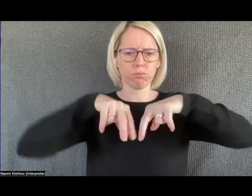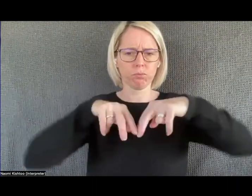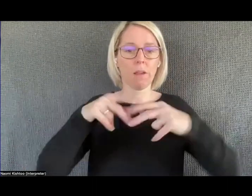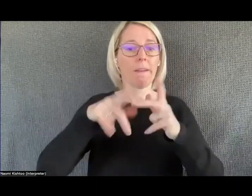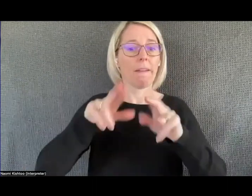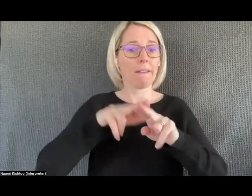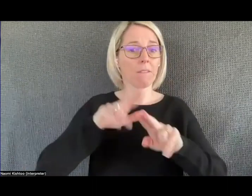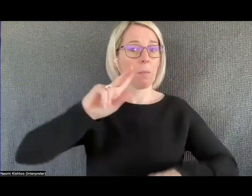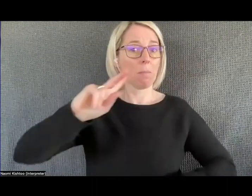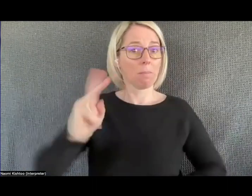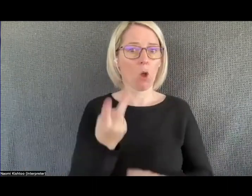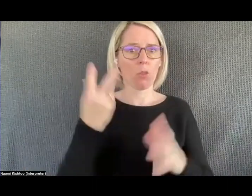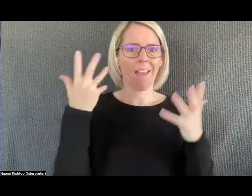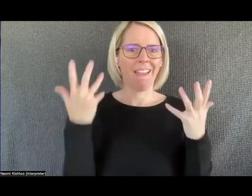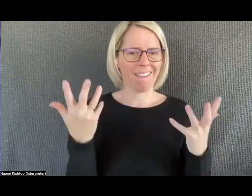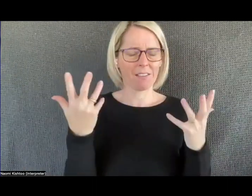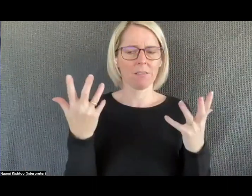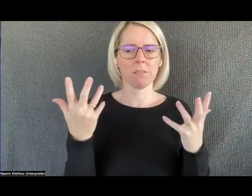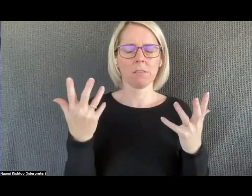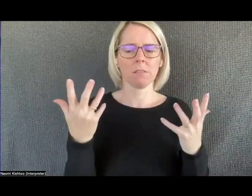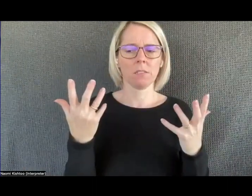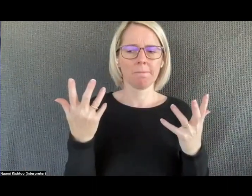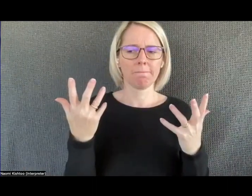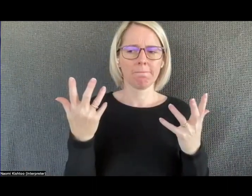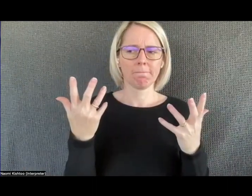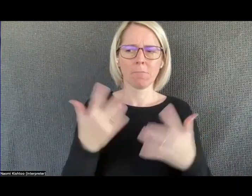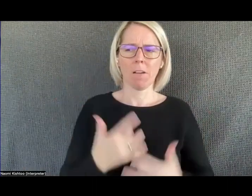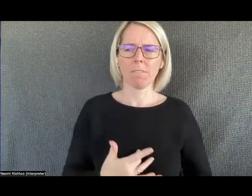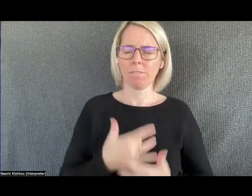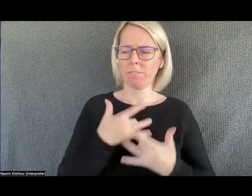huge lack of personal space could be an issue”.